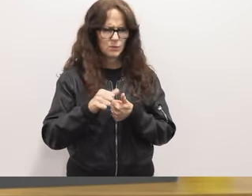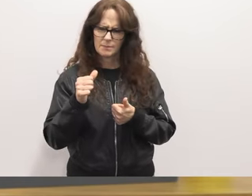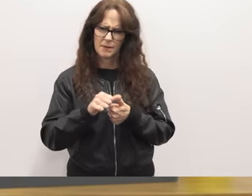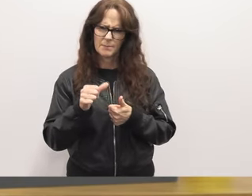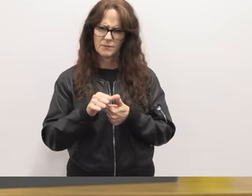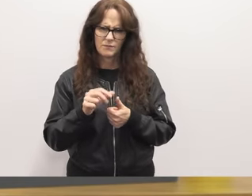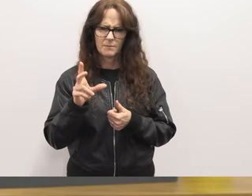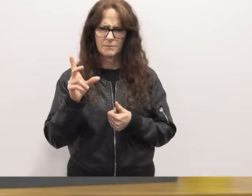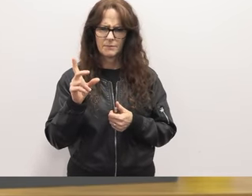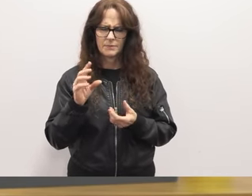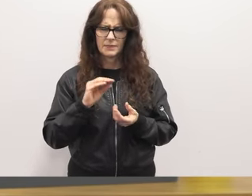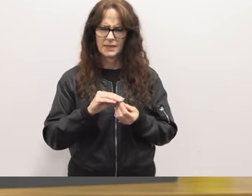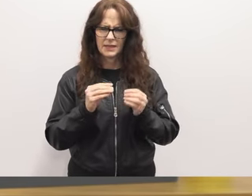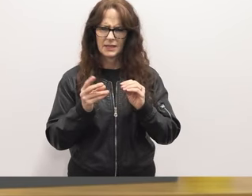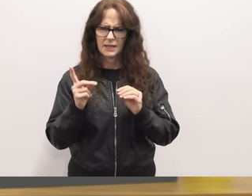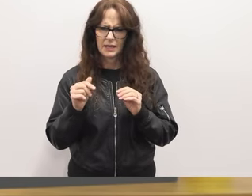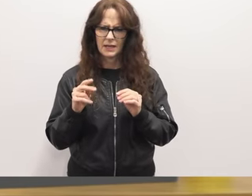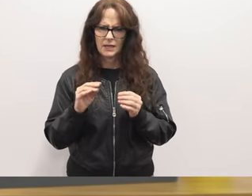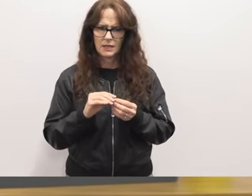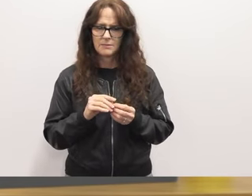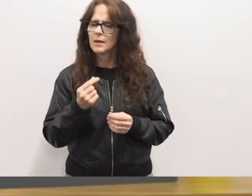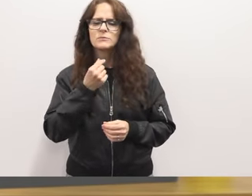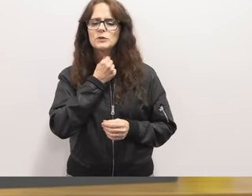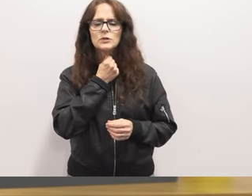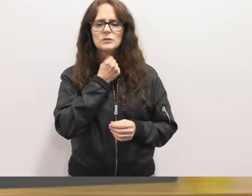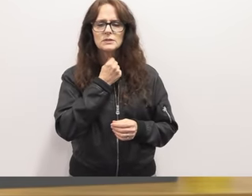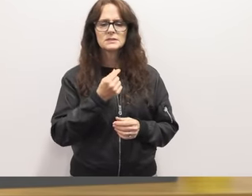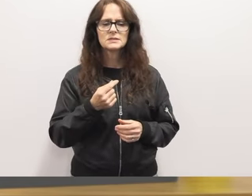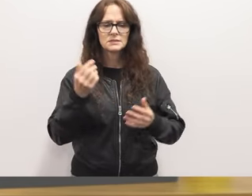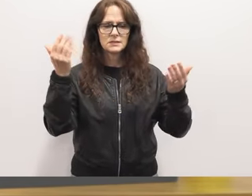but I'd be curious to see again if I had it in front of me,